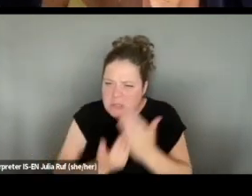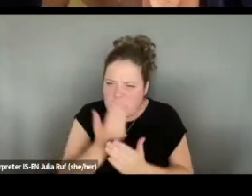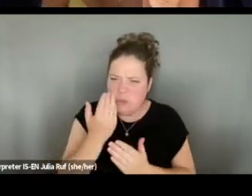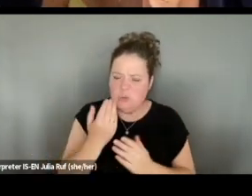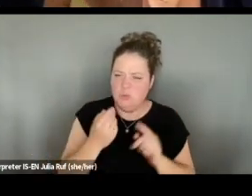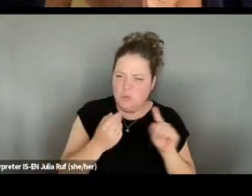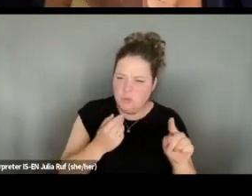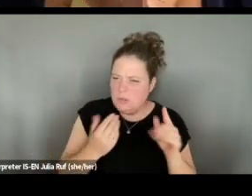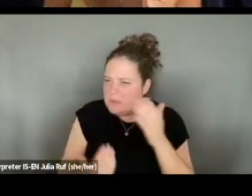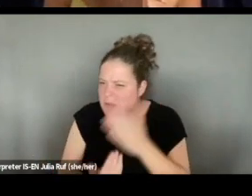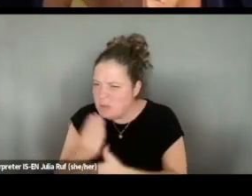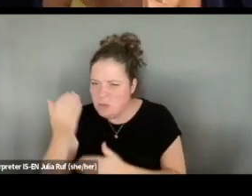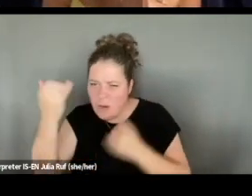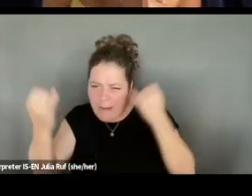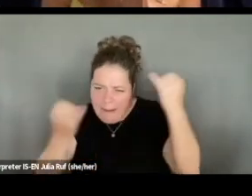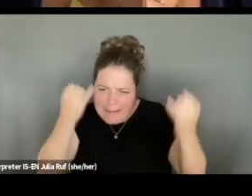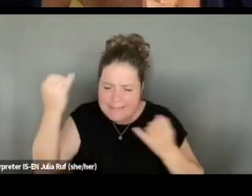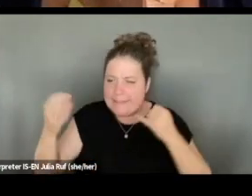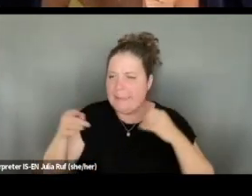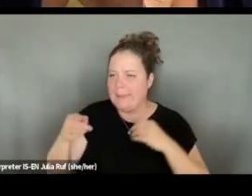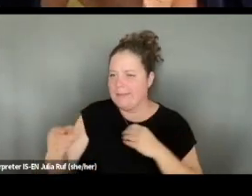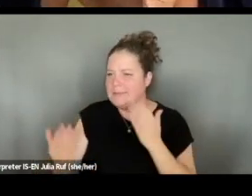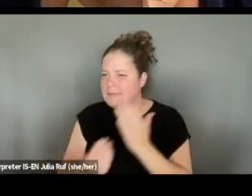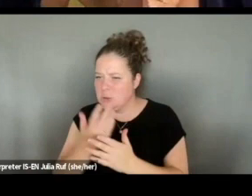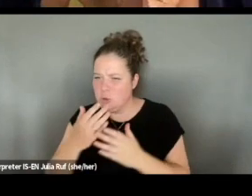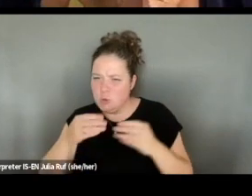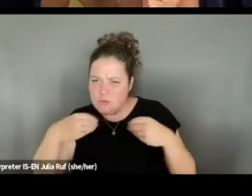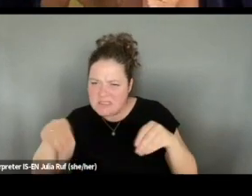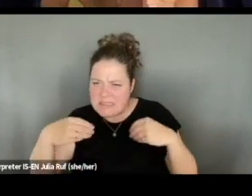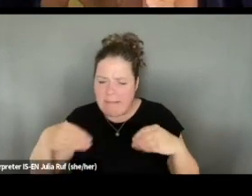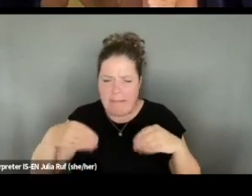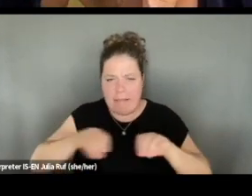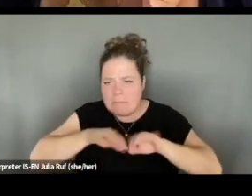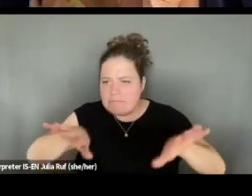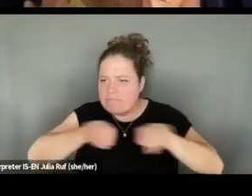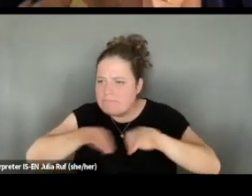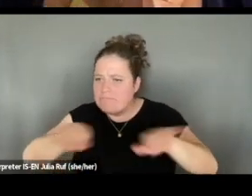and features really work for people with disabilities? And if we don't